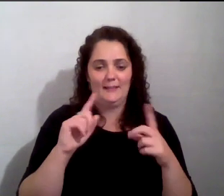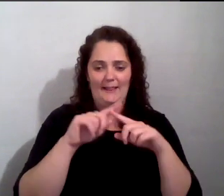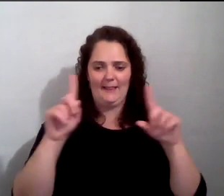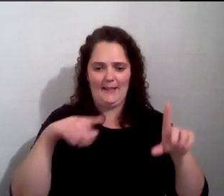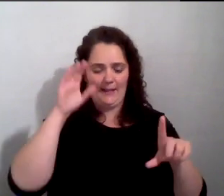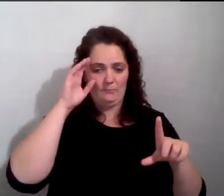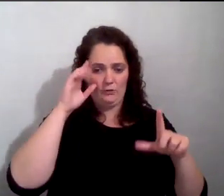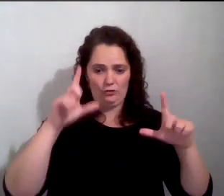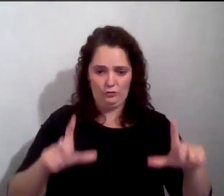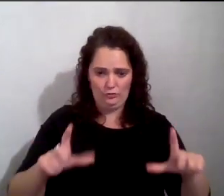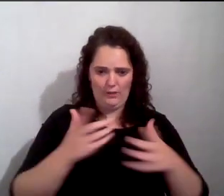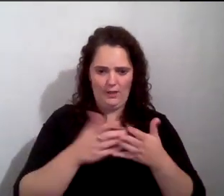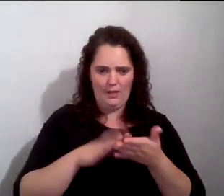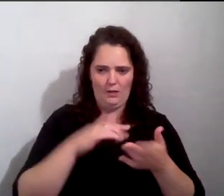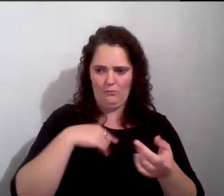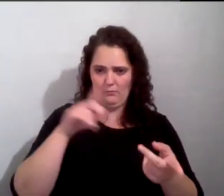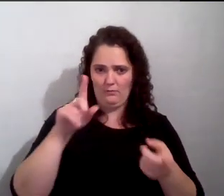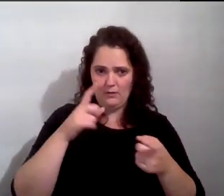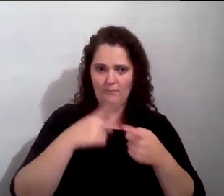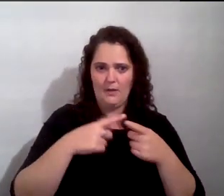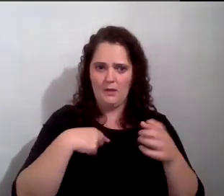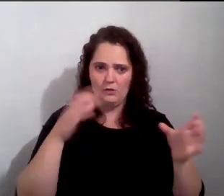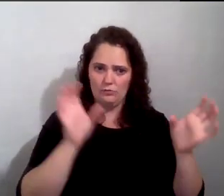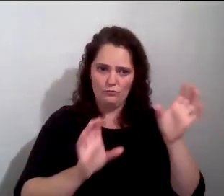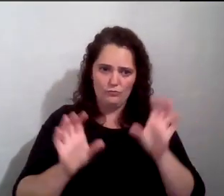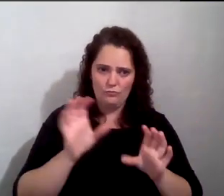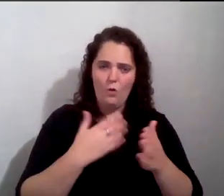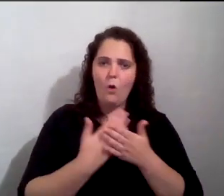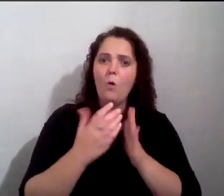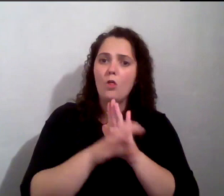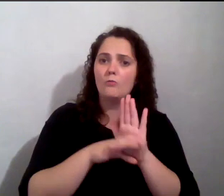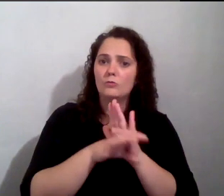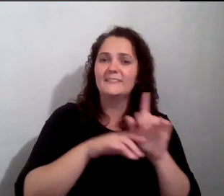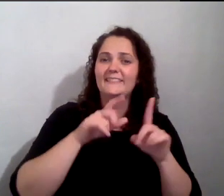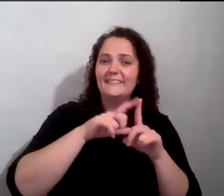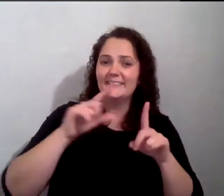long period of image acquisition and then playing around digitally on the